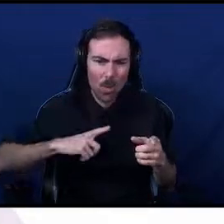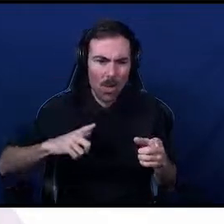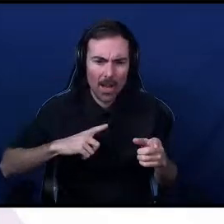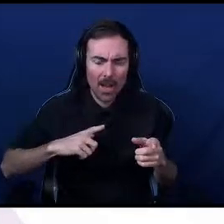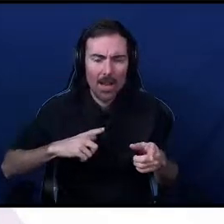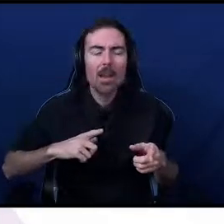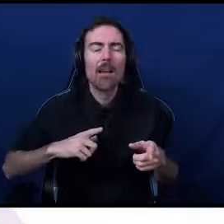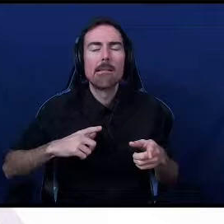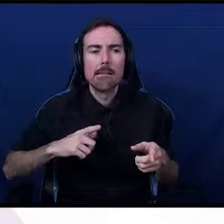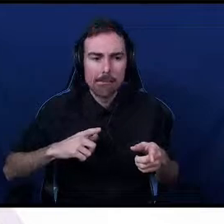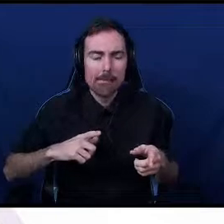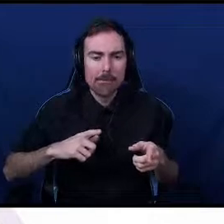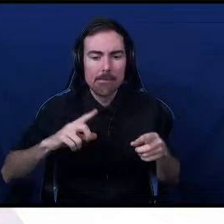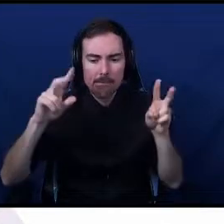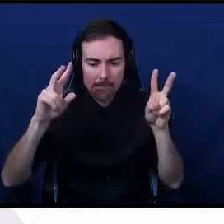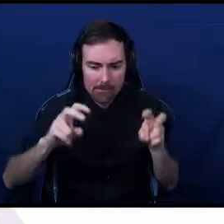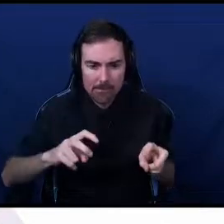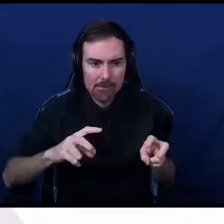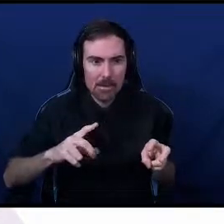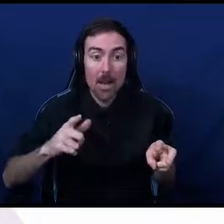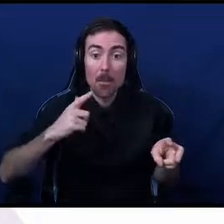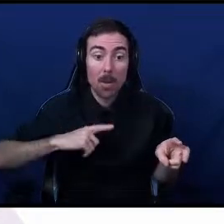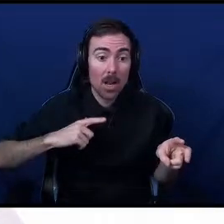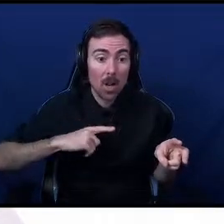the crash test dummy was actually based on a male body